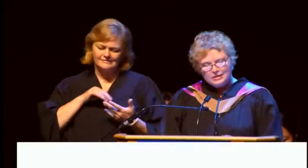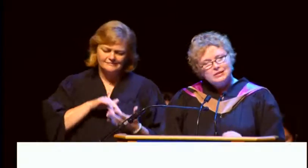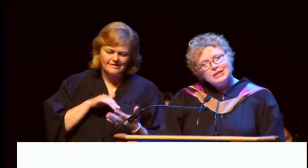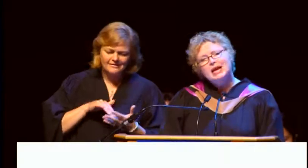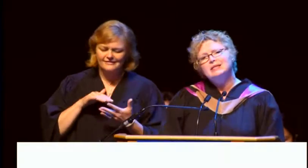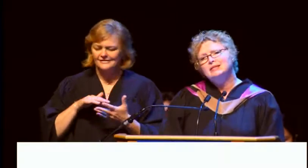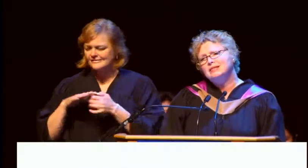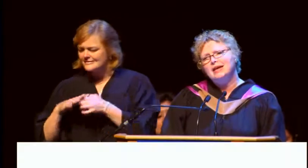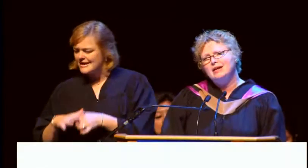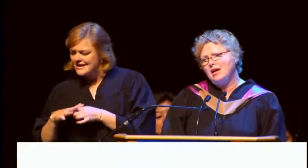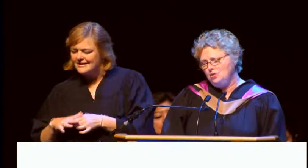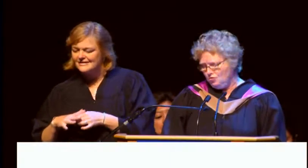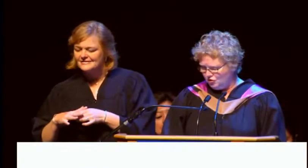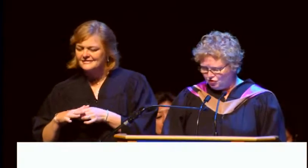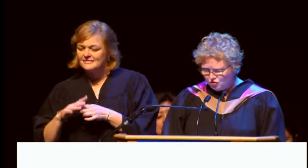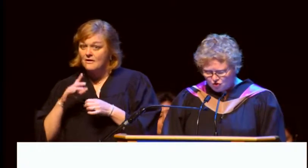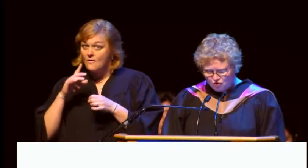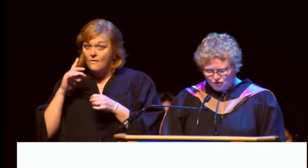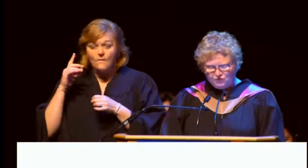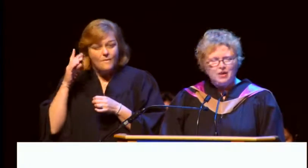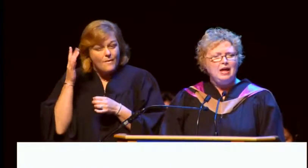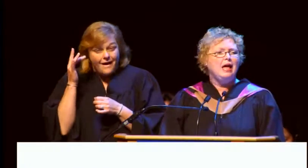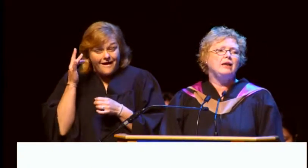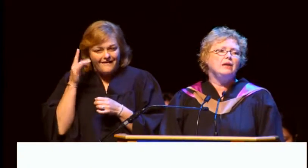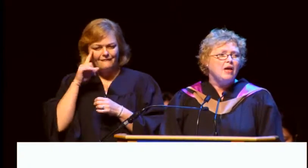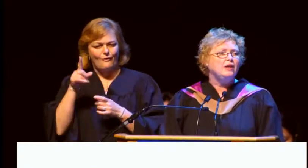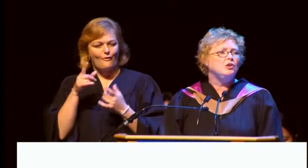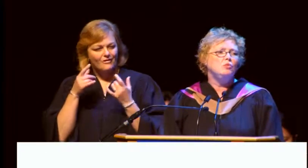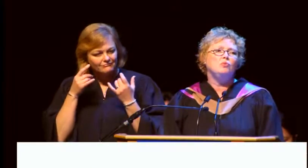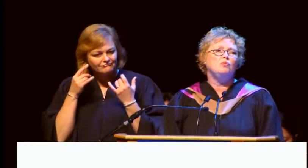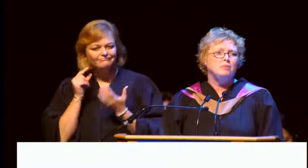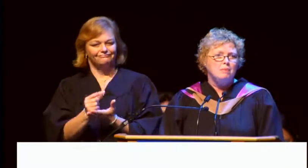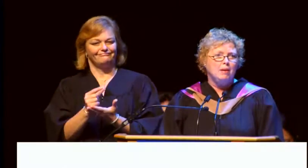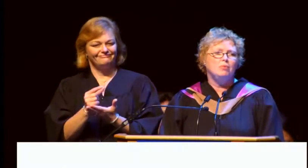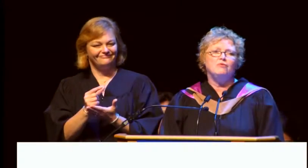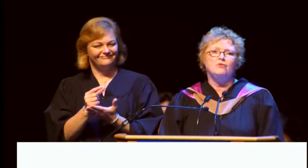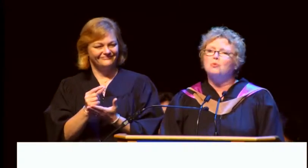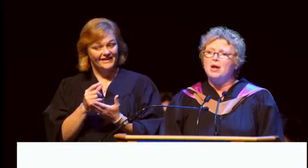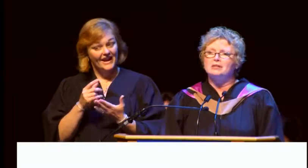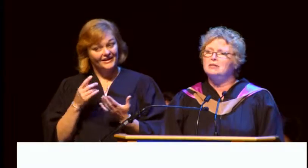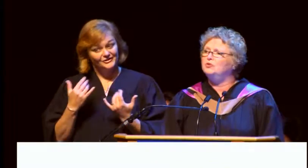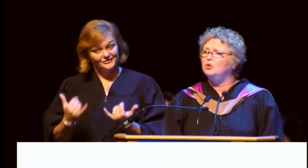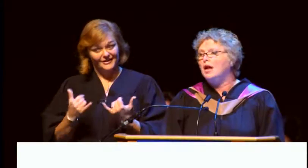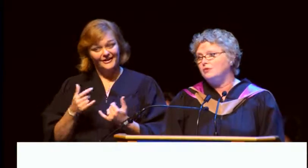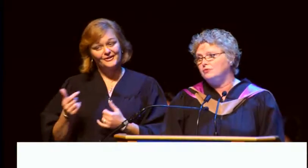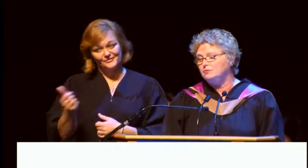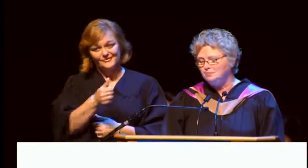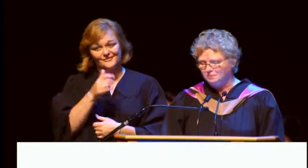TODAY IS THE DAY THAT YOU DESERVE AND THAT YOU WILL REMEMBER FOR THE REST OF YOUR LIFE.